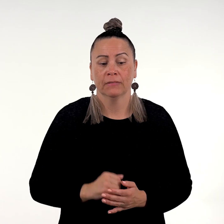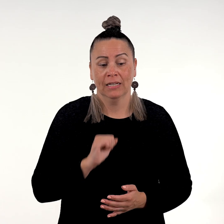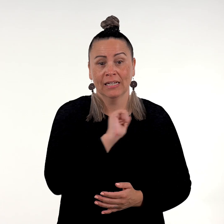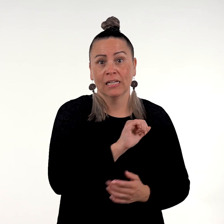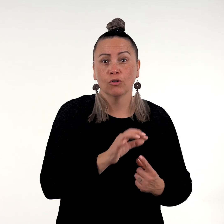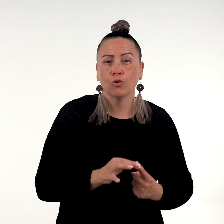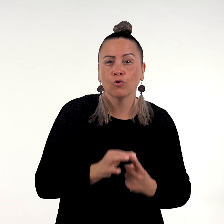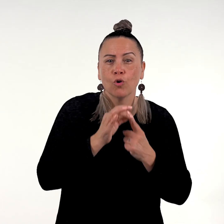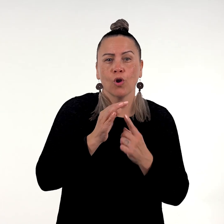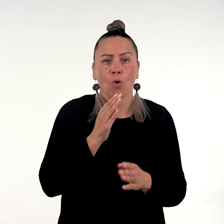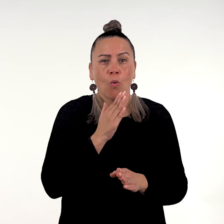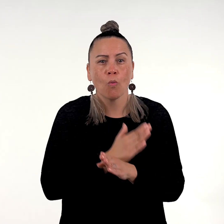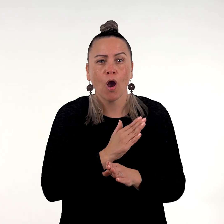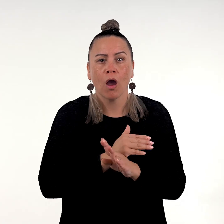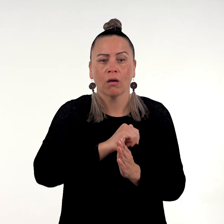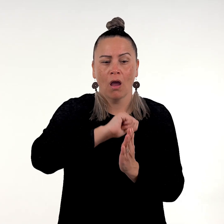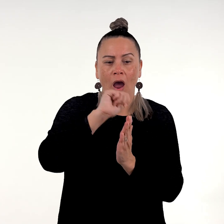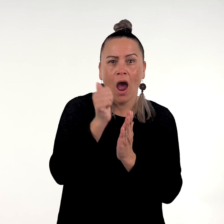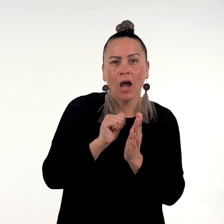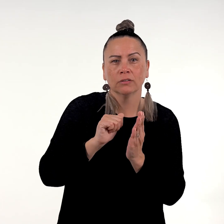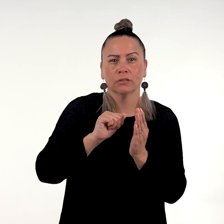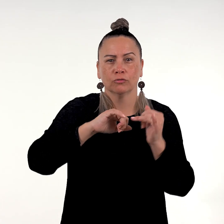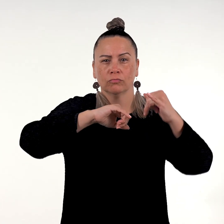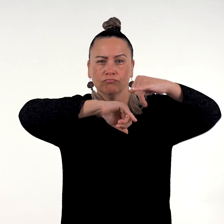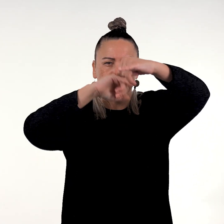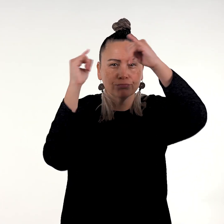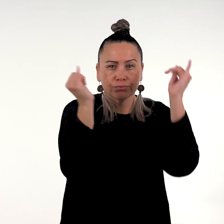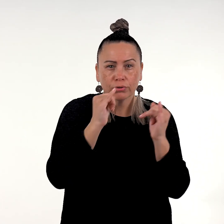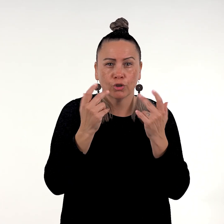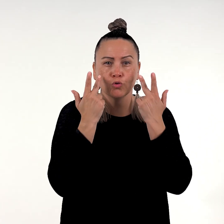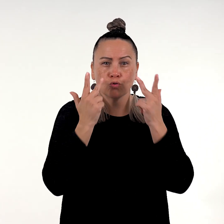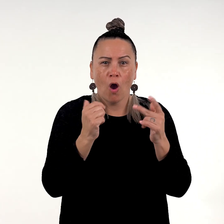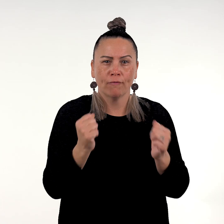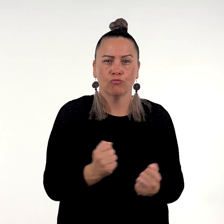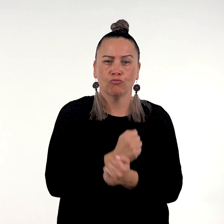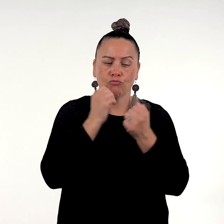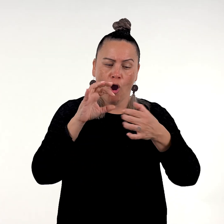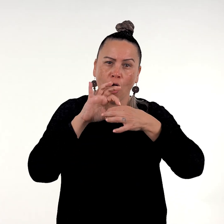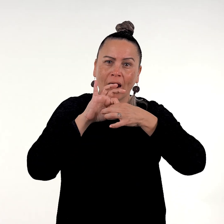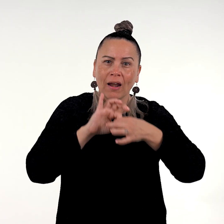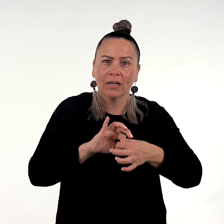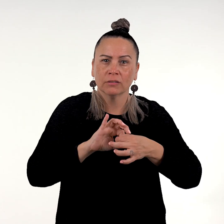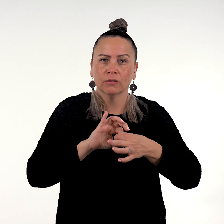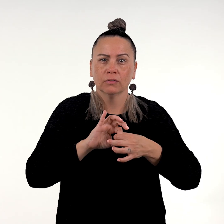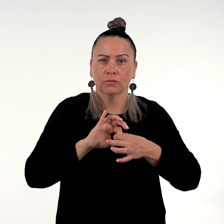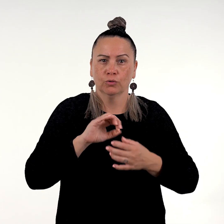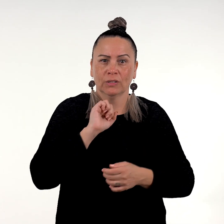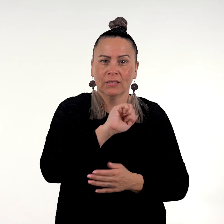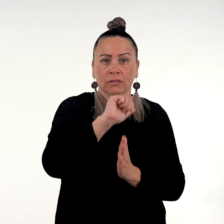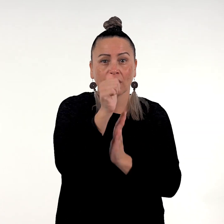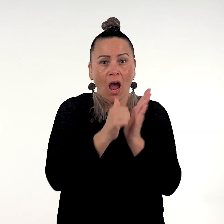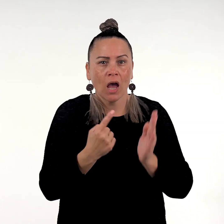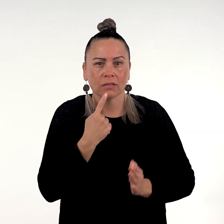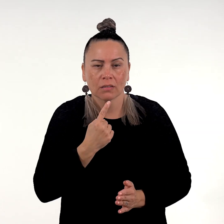Black’s unique composition and mark-making is suggestive of an artist painting with purpose.